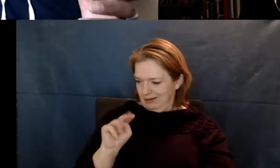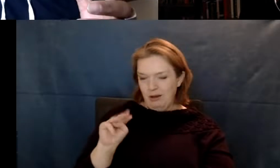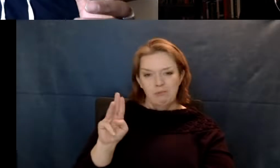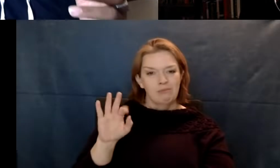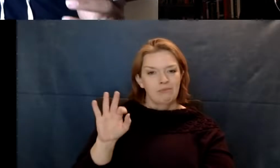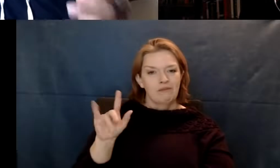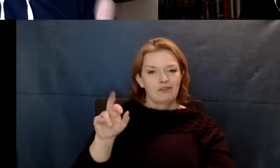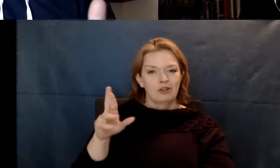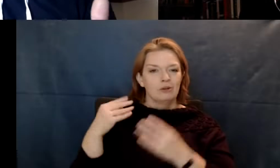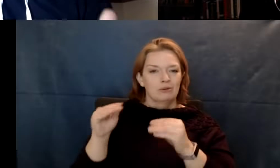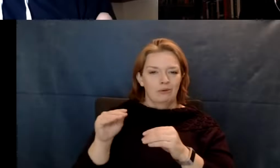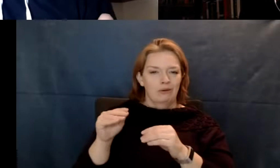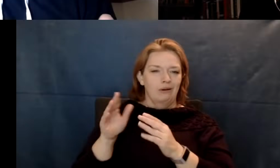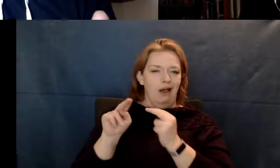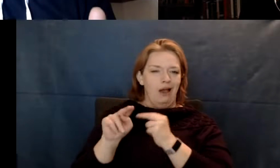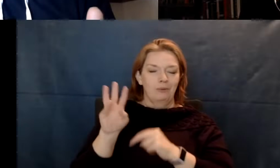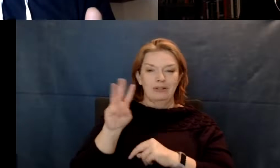but they have the funniest signs.